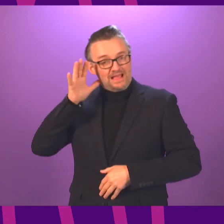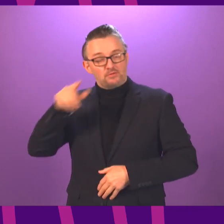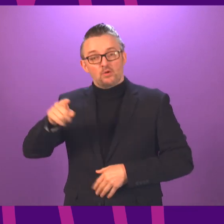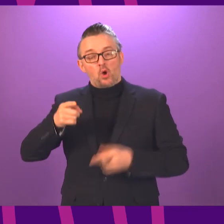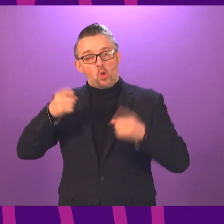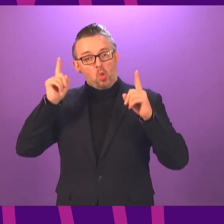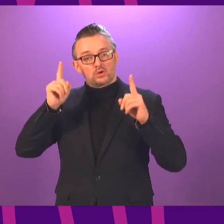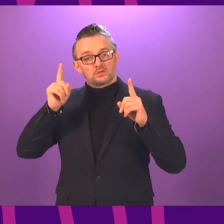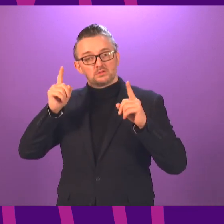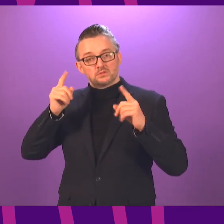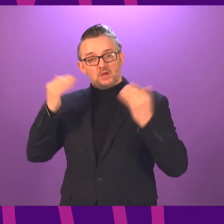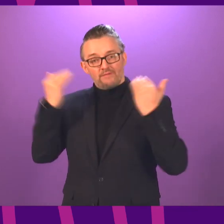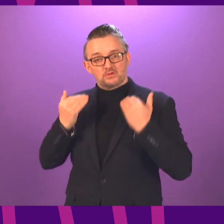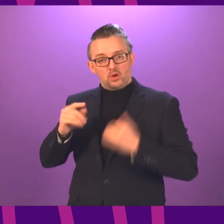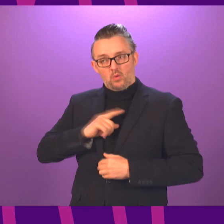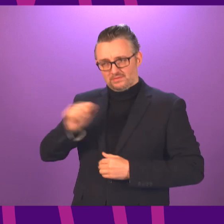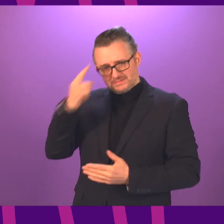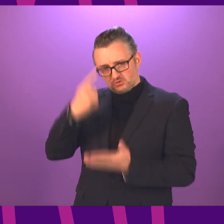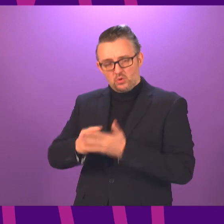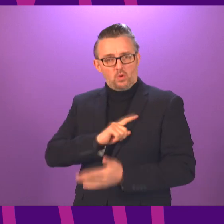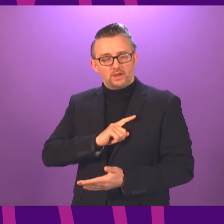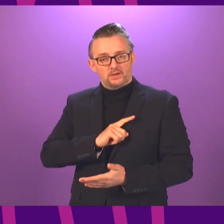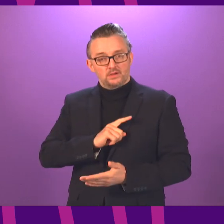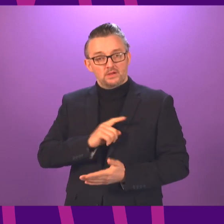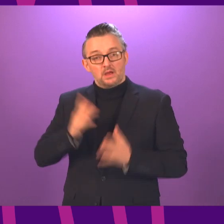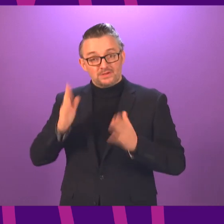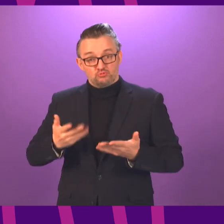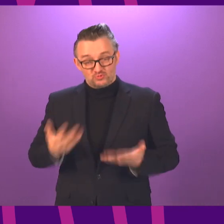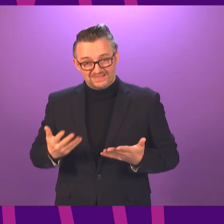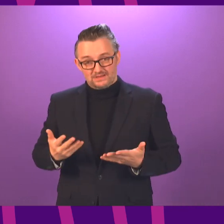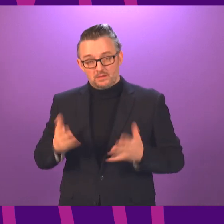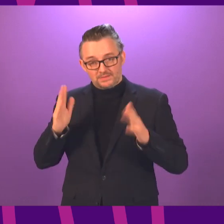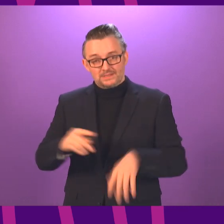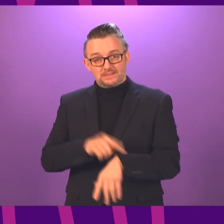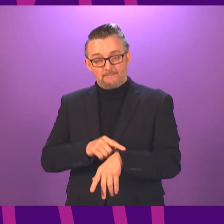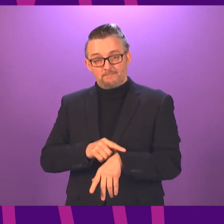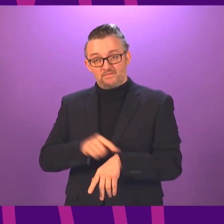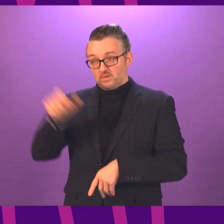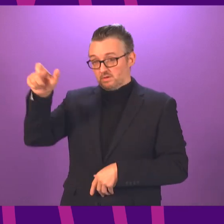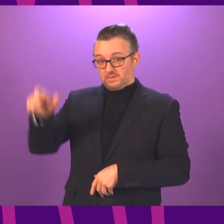the reasons for that decision. We must make time today for that member of the Cabinet